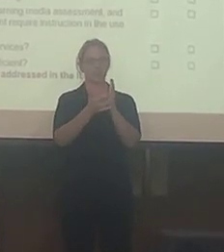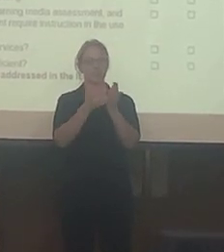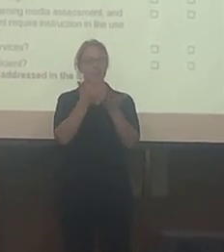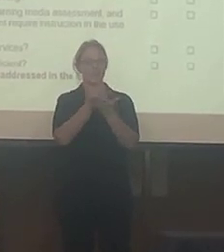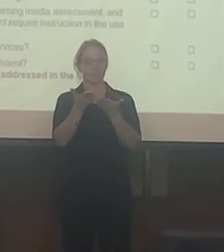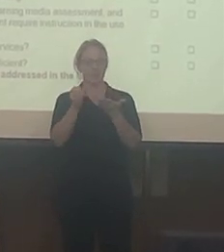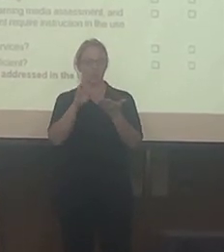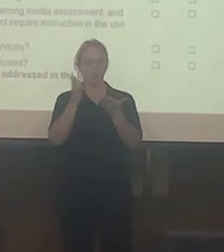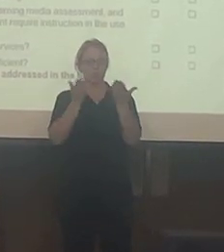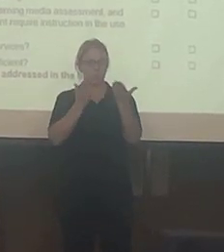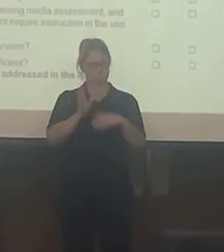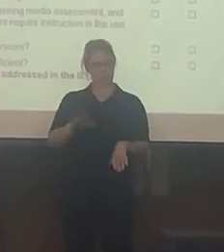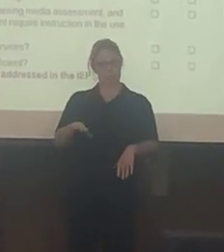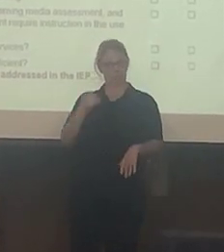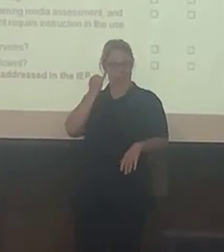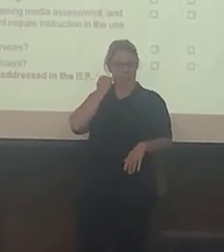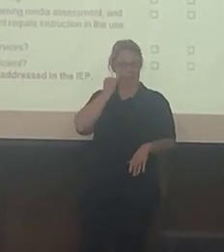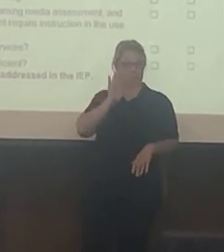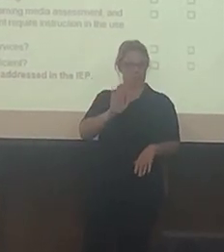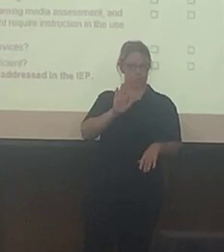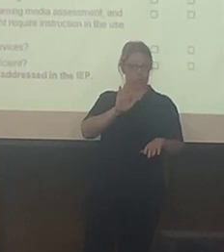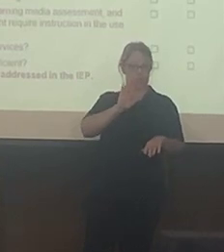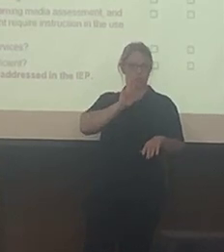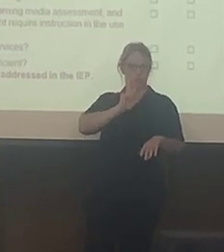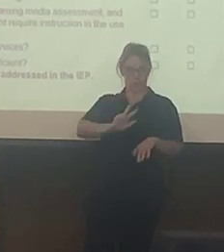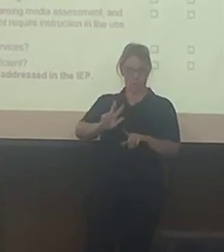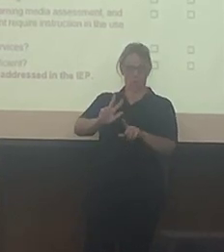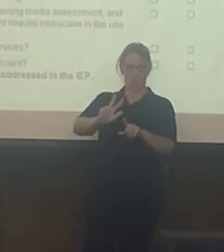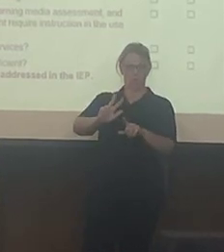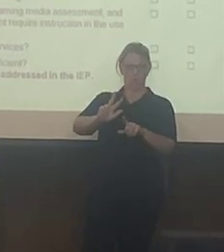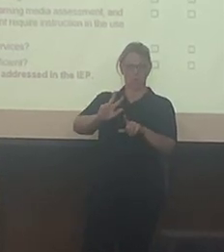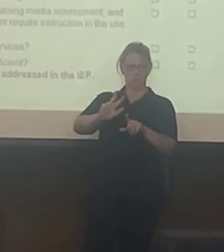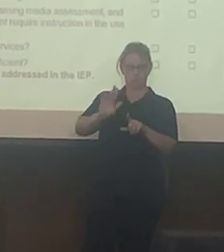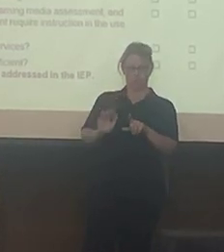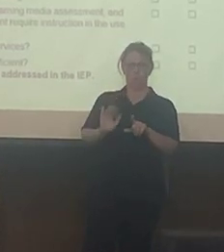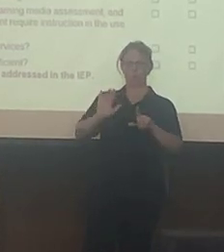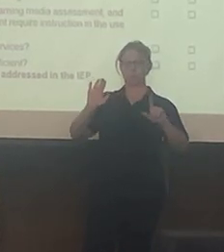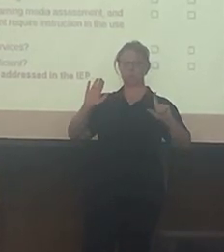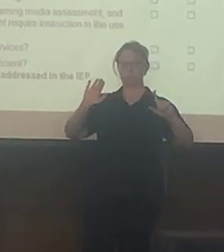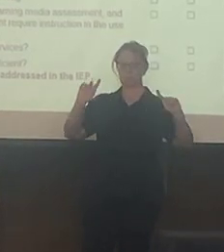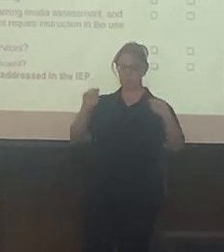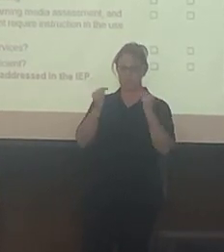team meets say your child turns three and your team needs right and your human doesn't have a